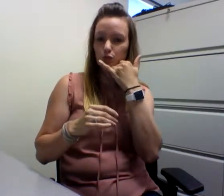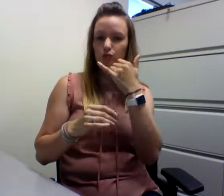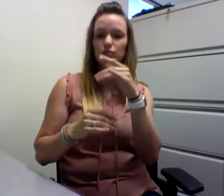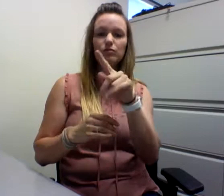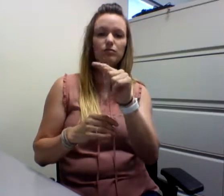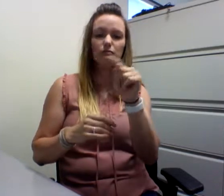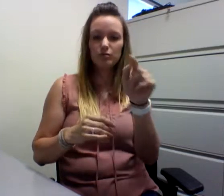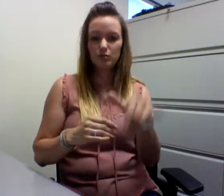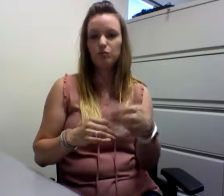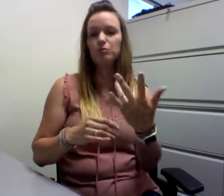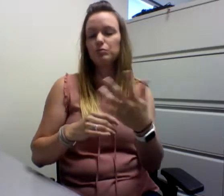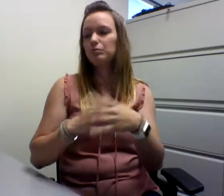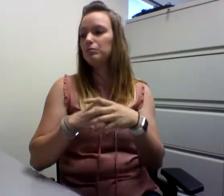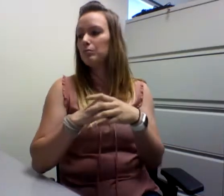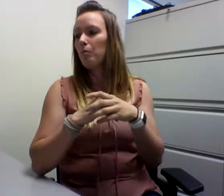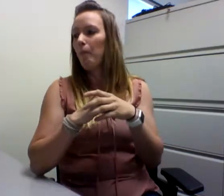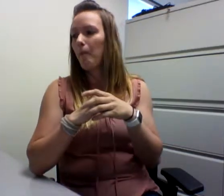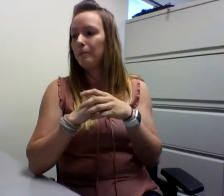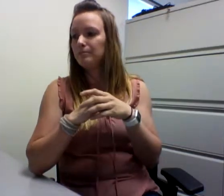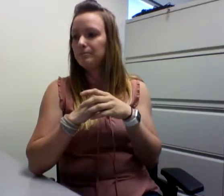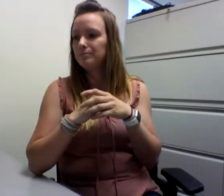VP, TTY